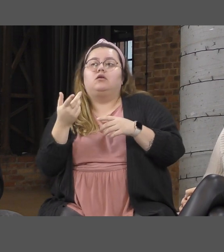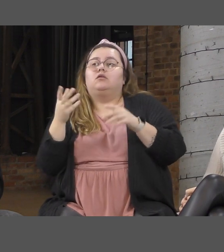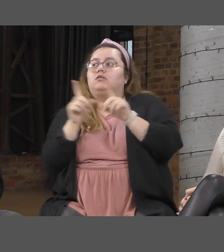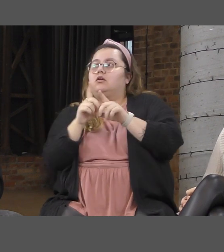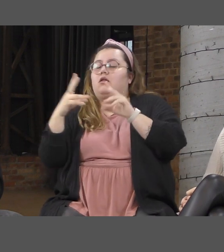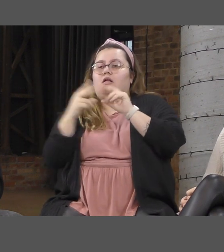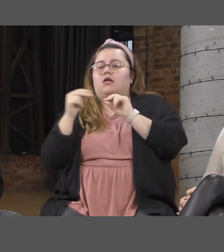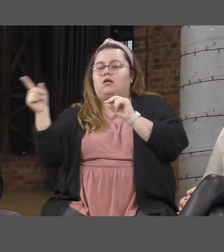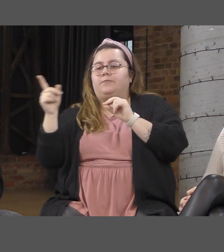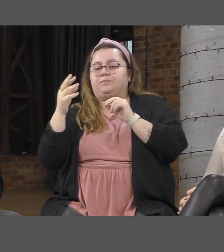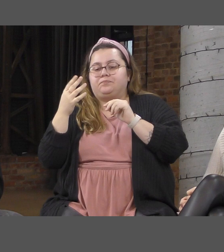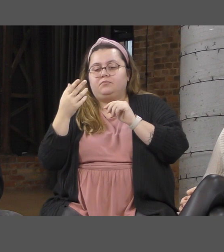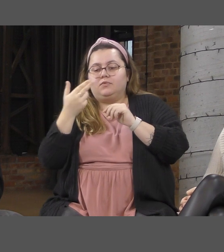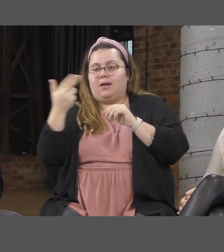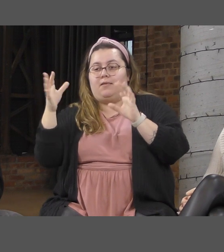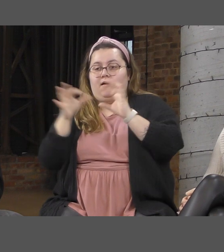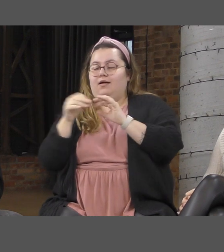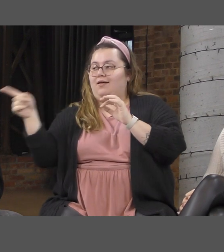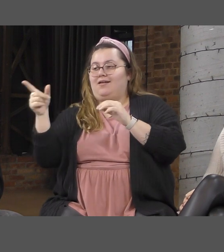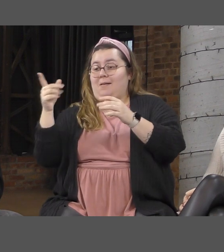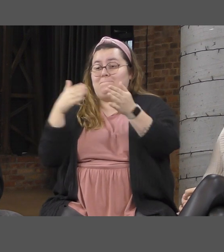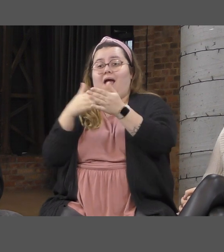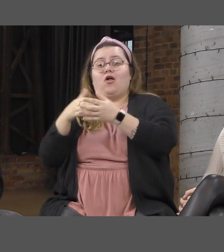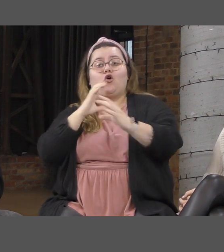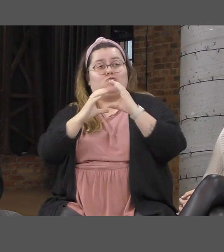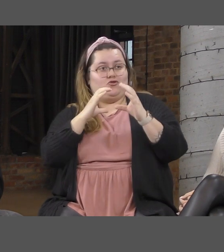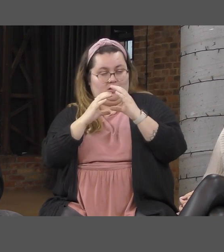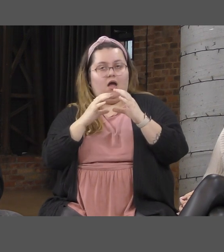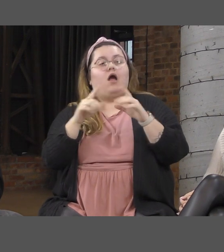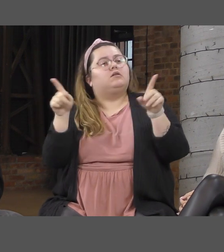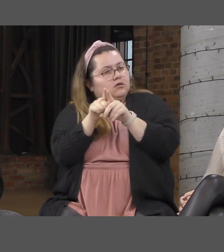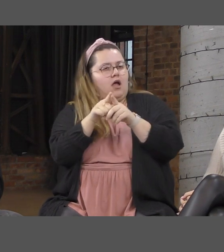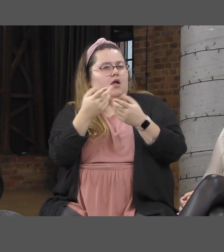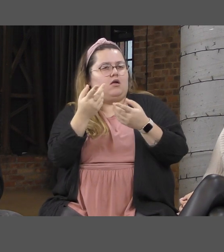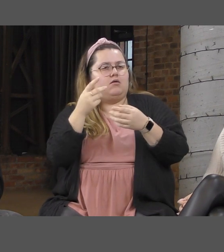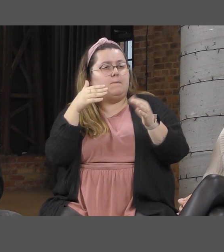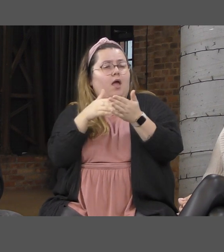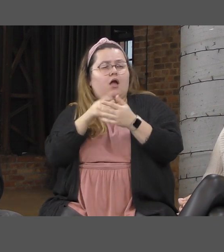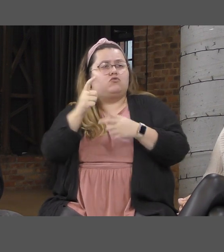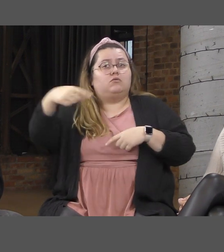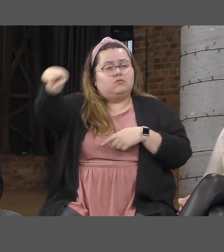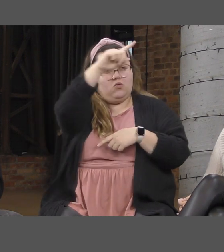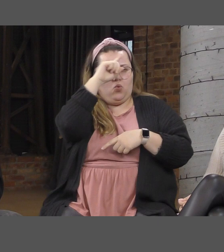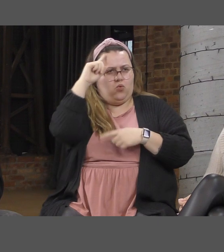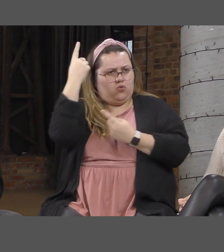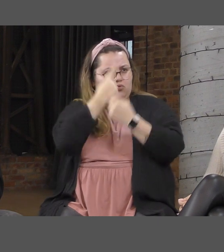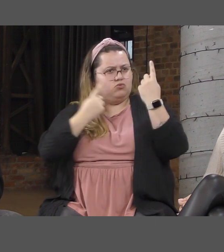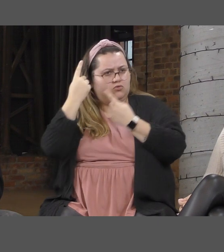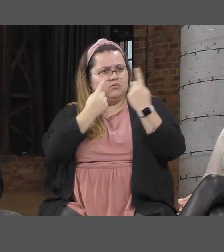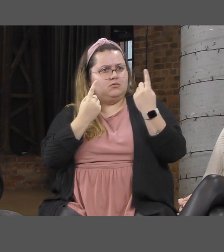In the same way here, the communication barrier communication, it's also people.